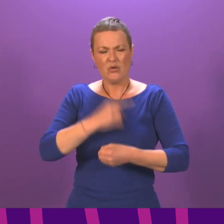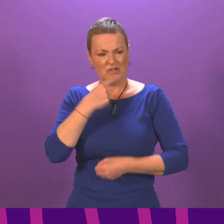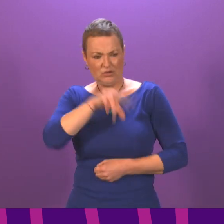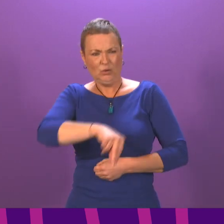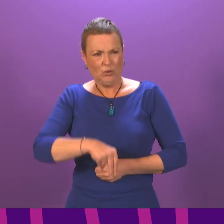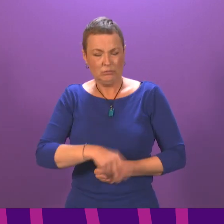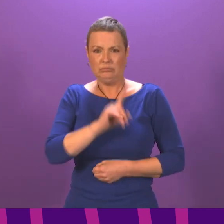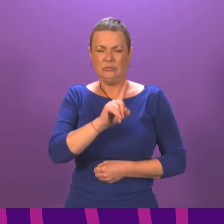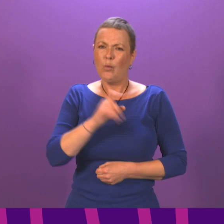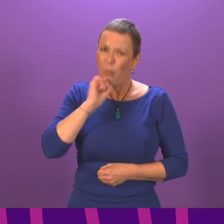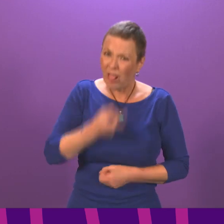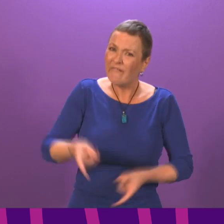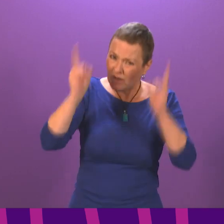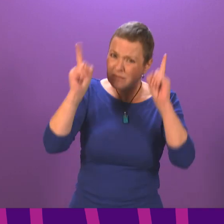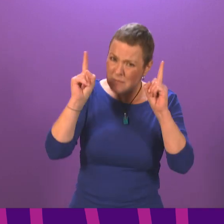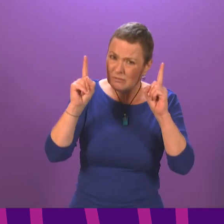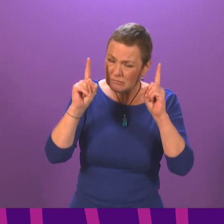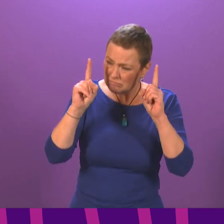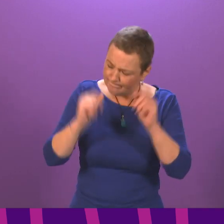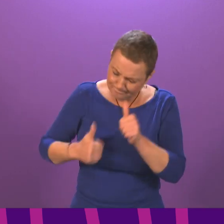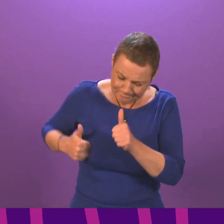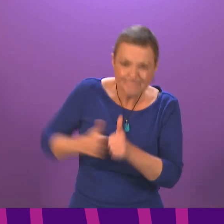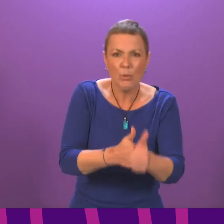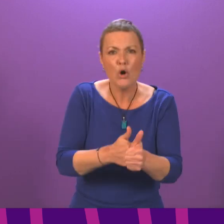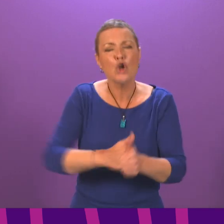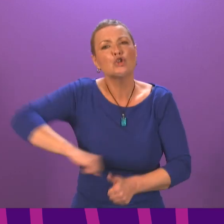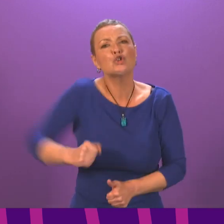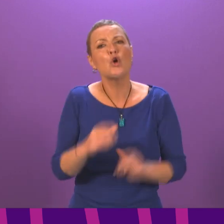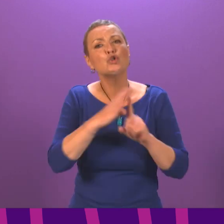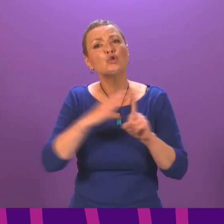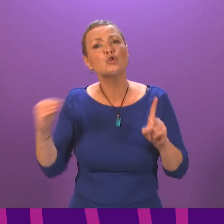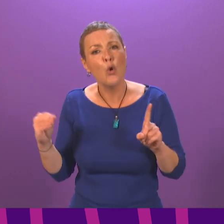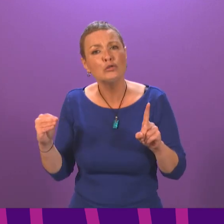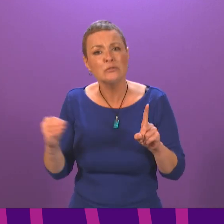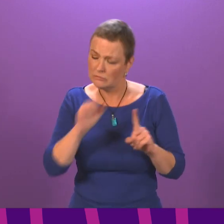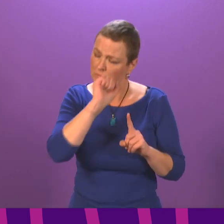Will the First Minister support Scottish Conservative proposals to restore local decision making